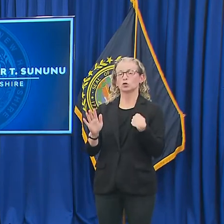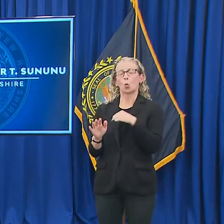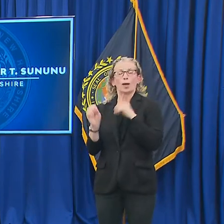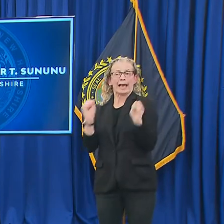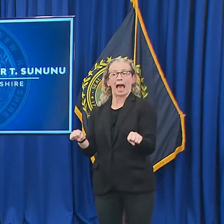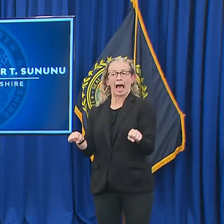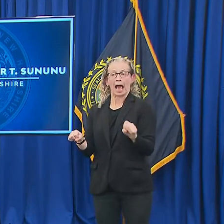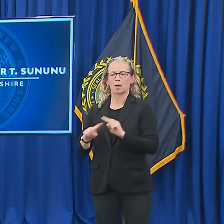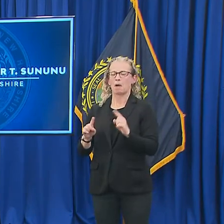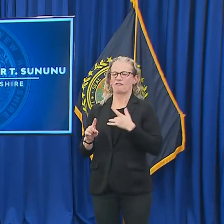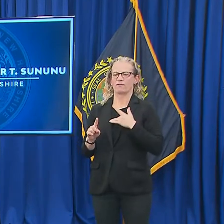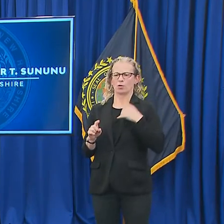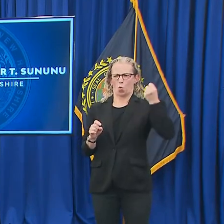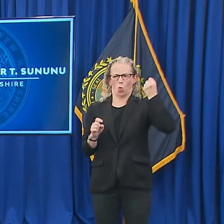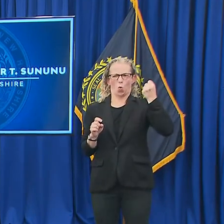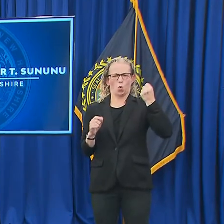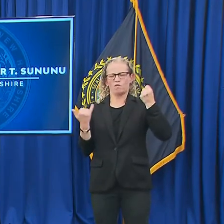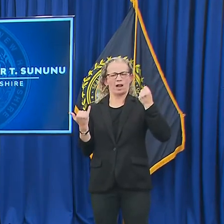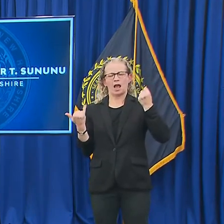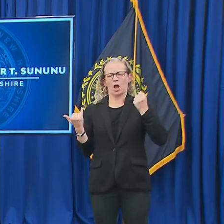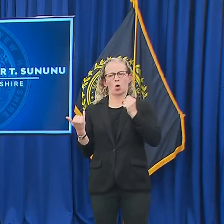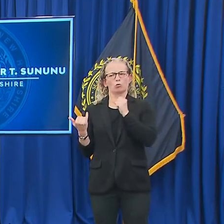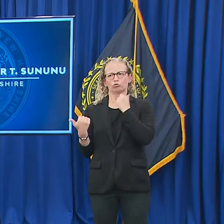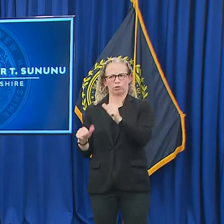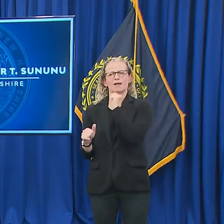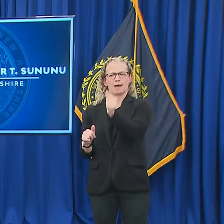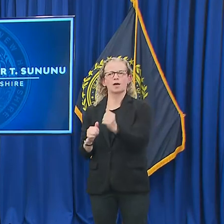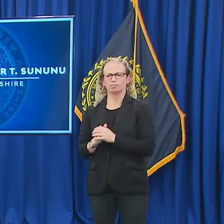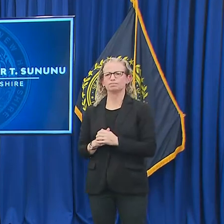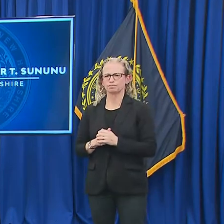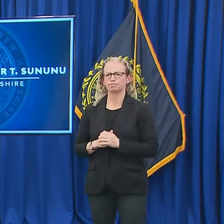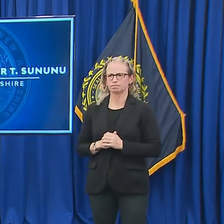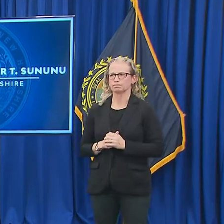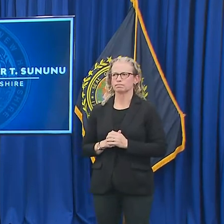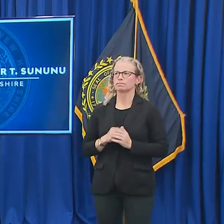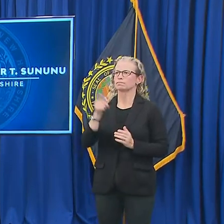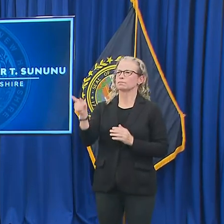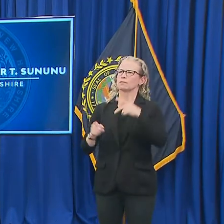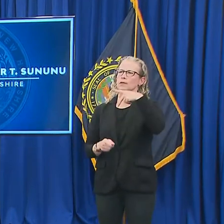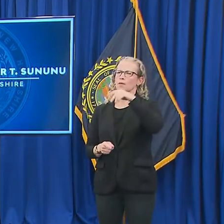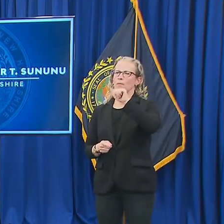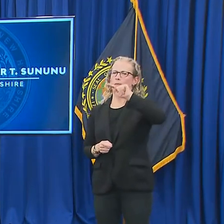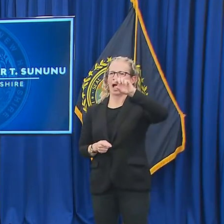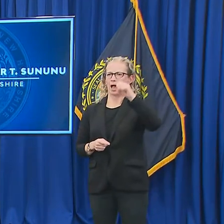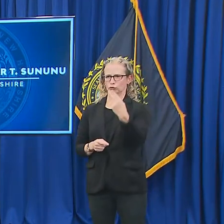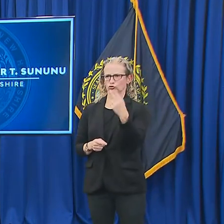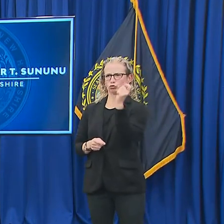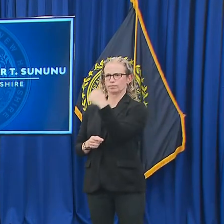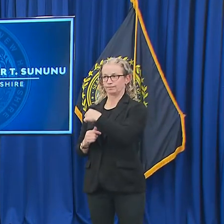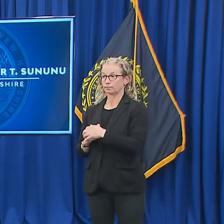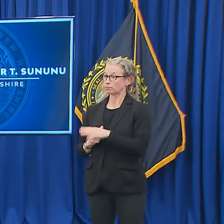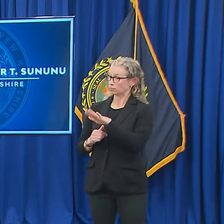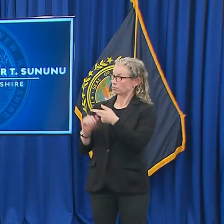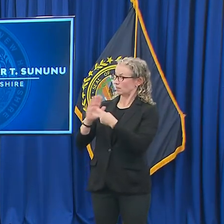So the negative health effects of that I think would be disastrous. I think when you look at the isolation. The mental health issues.